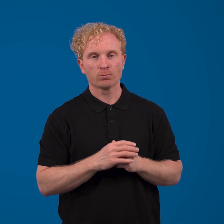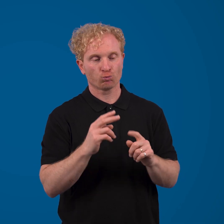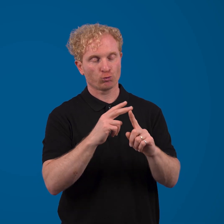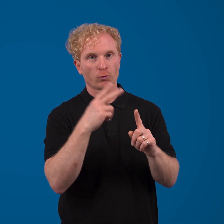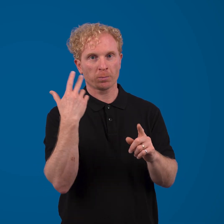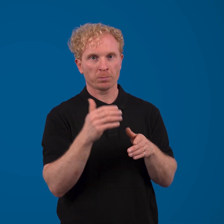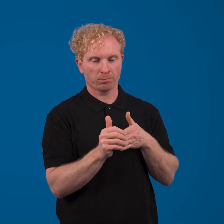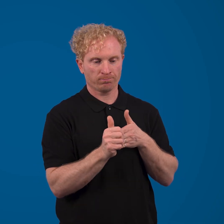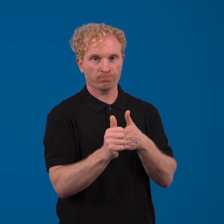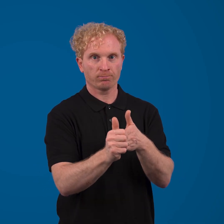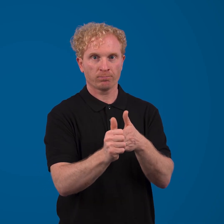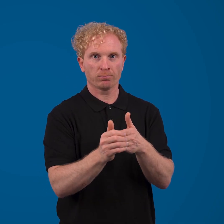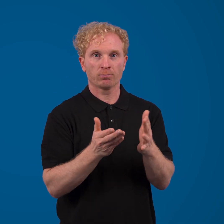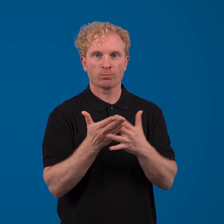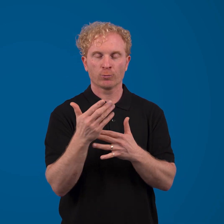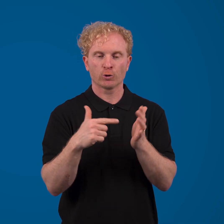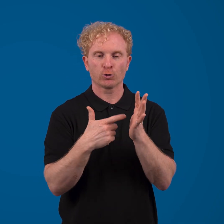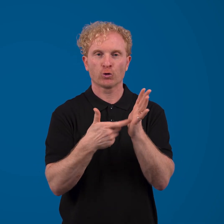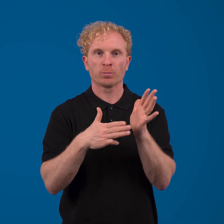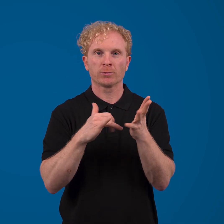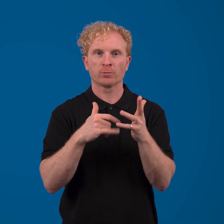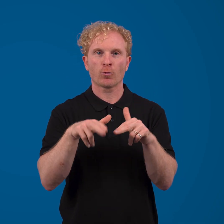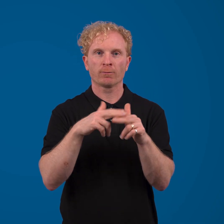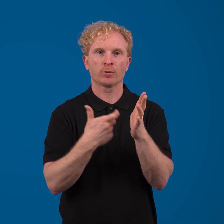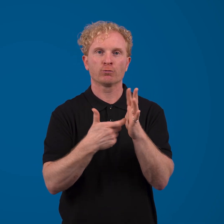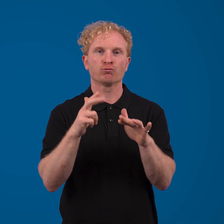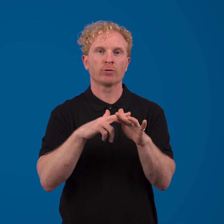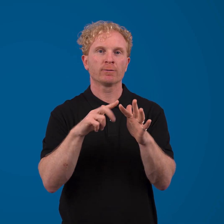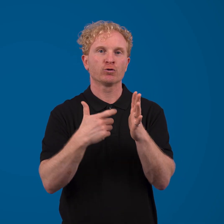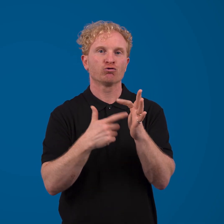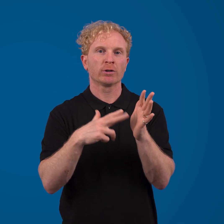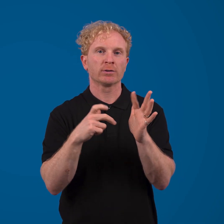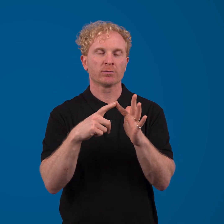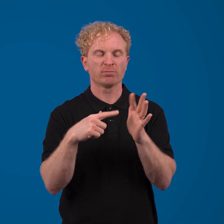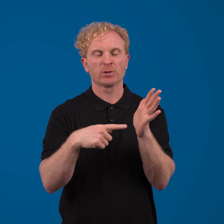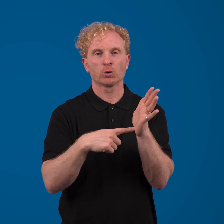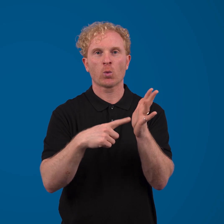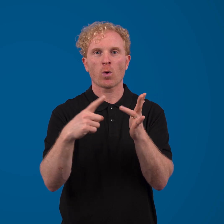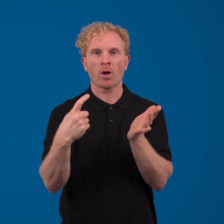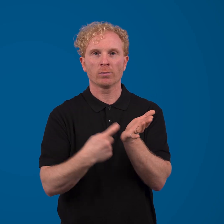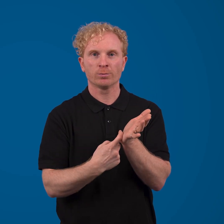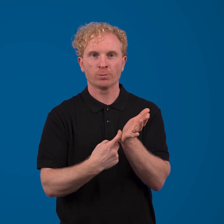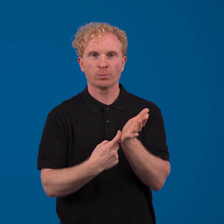The Review has been guided by its Terms of Reference.